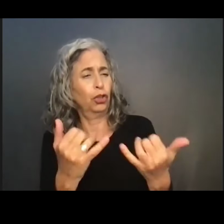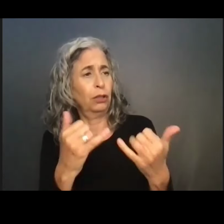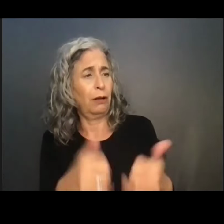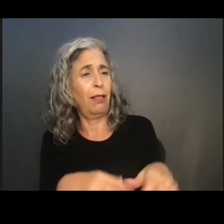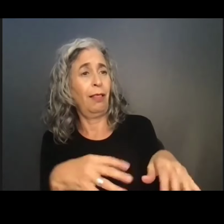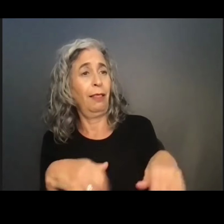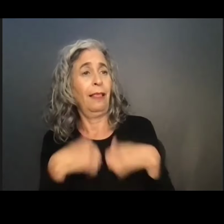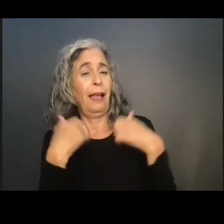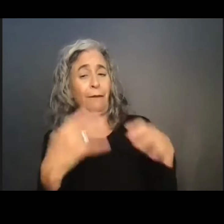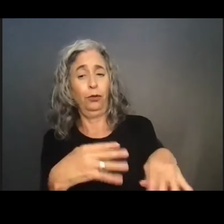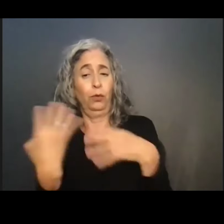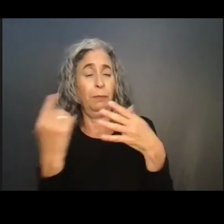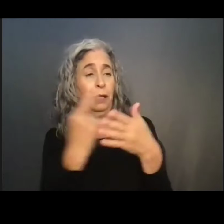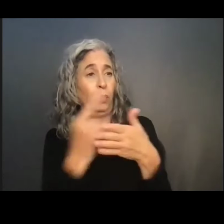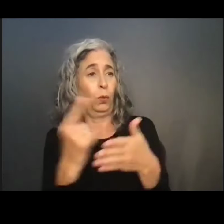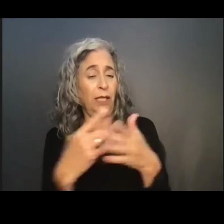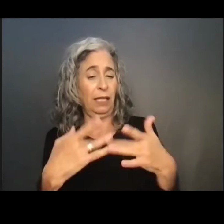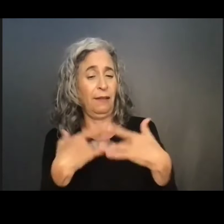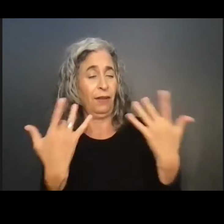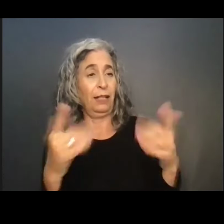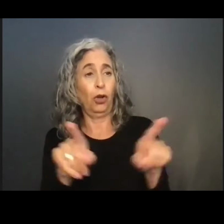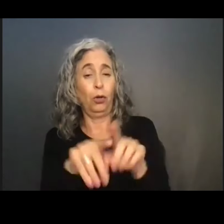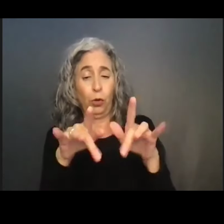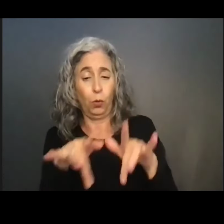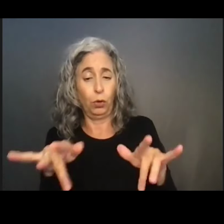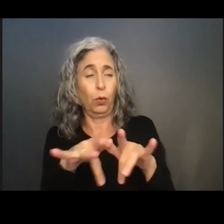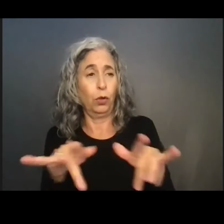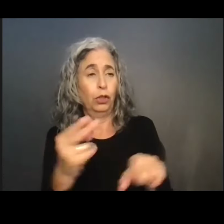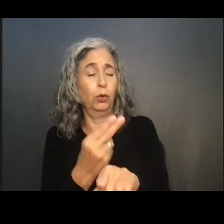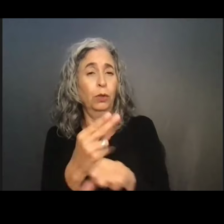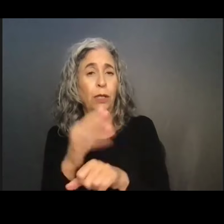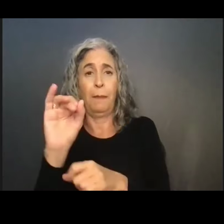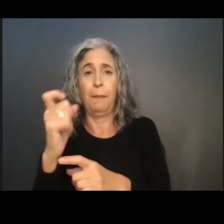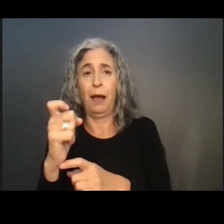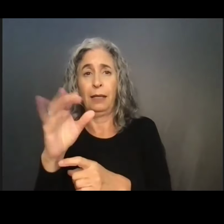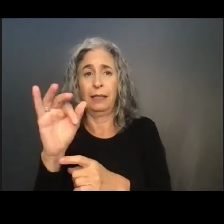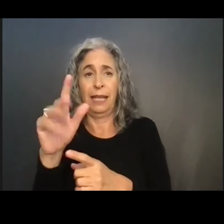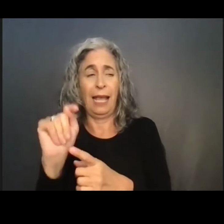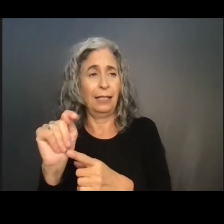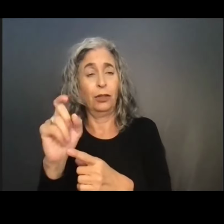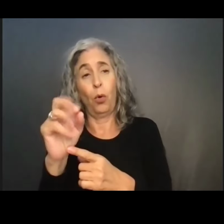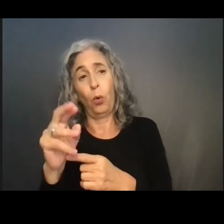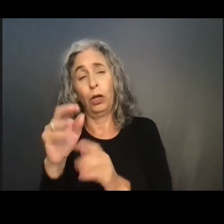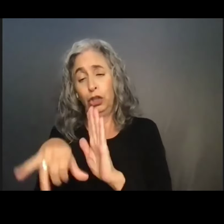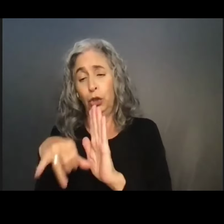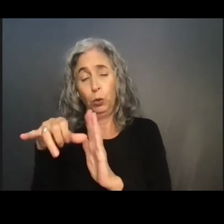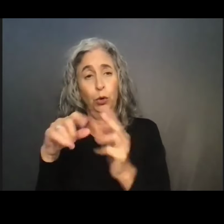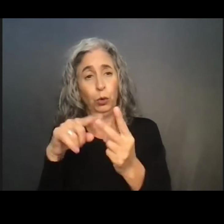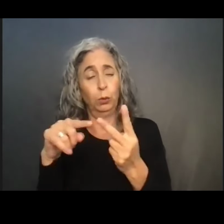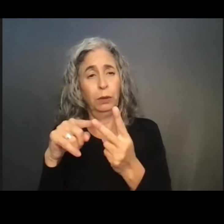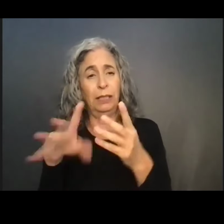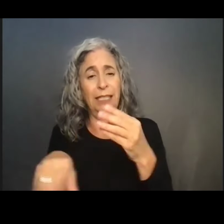weekly events and recording them using box cast and Youtube in addition to Facebook live to